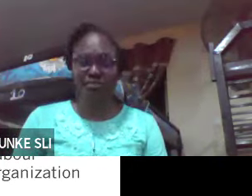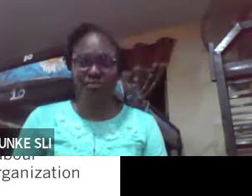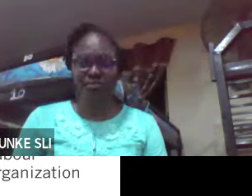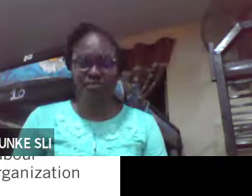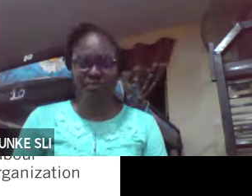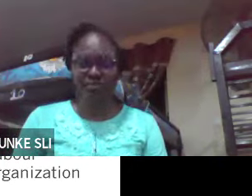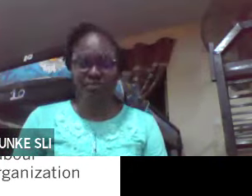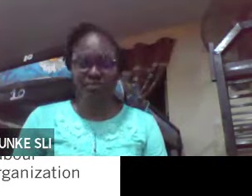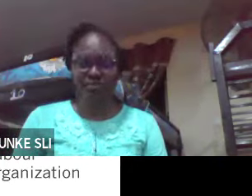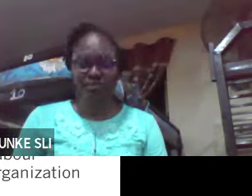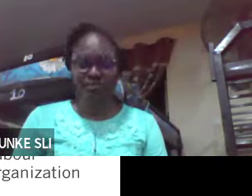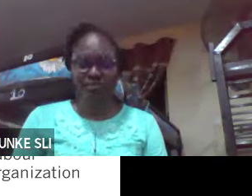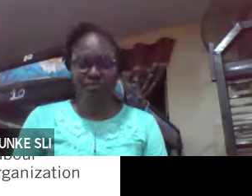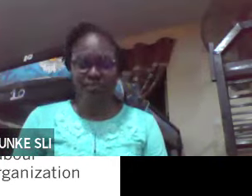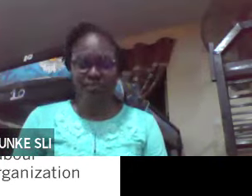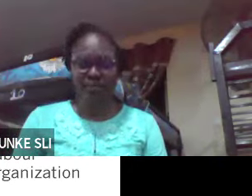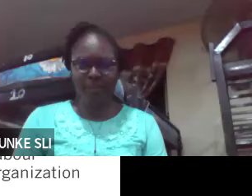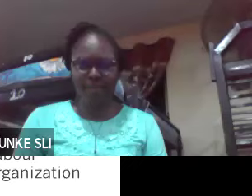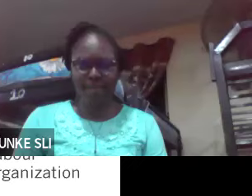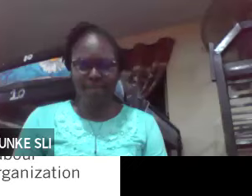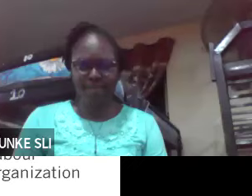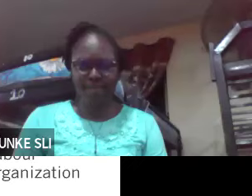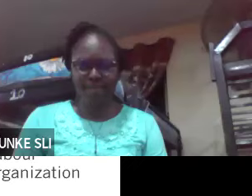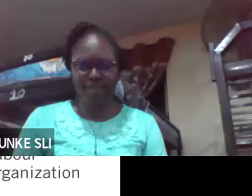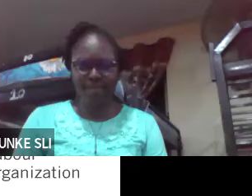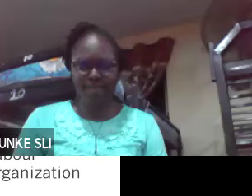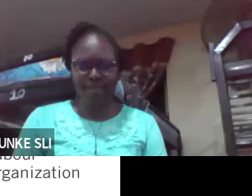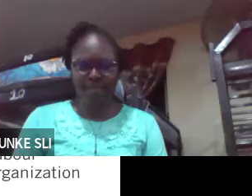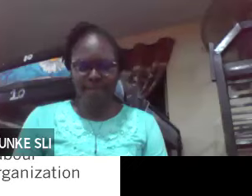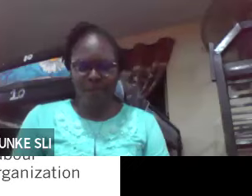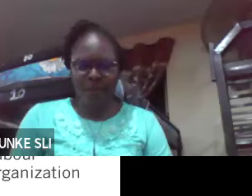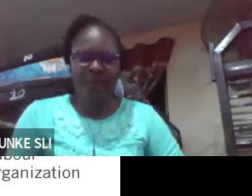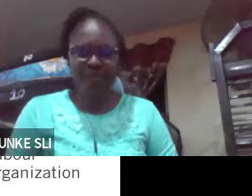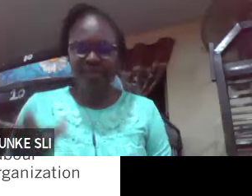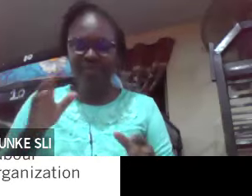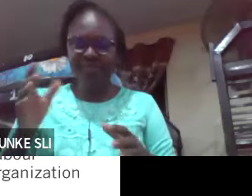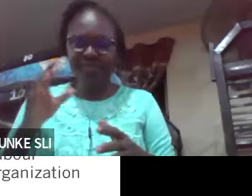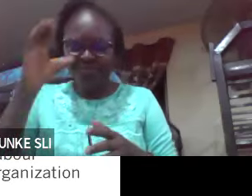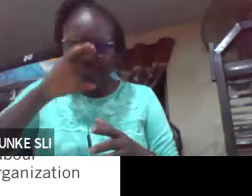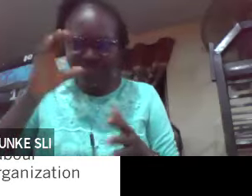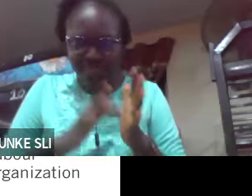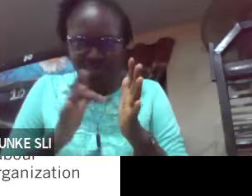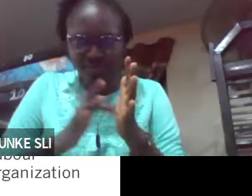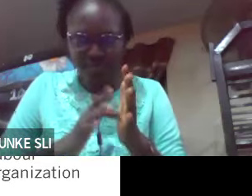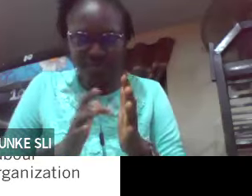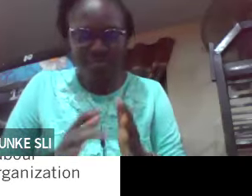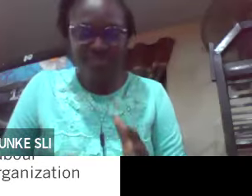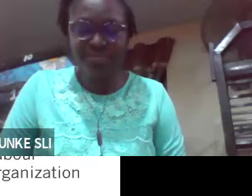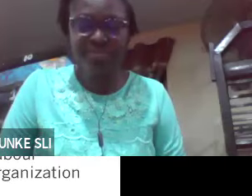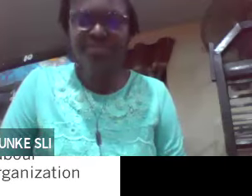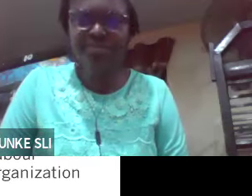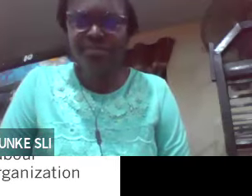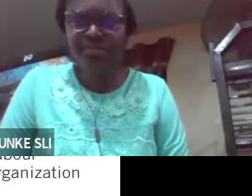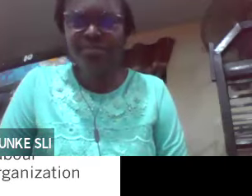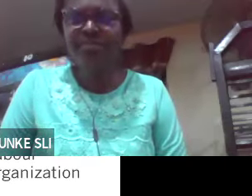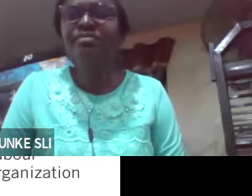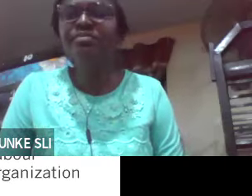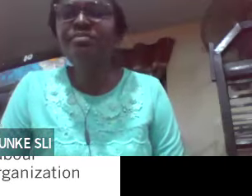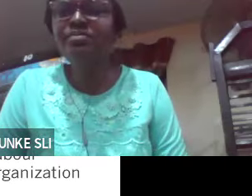joy: Yes, ma, I have seen the reaction button, but I've not seen where he said. The I've seen it now I've seen it, ma.